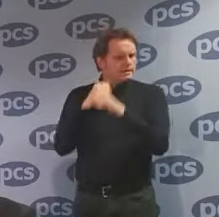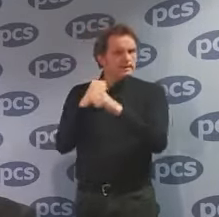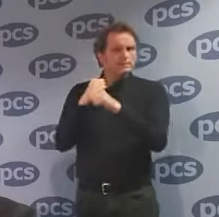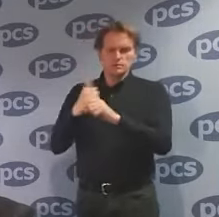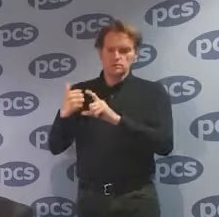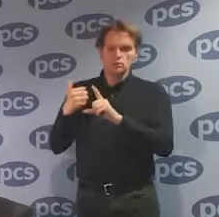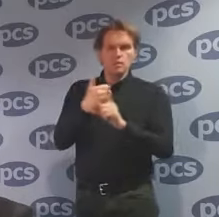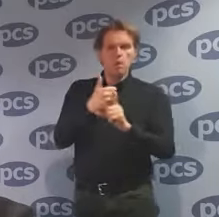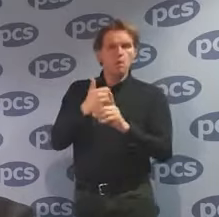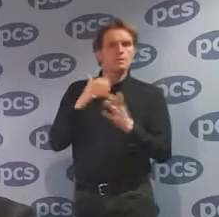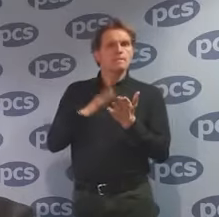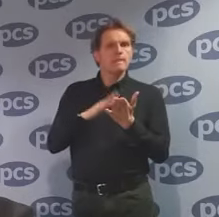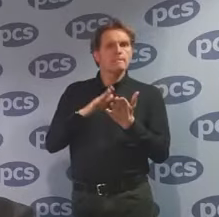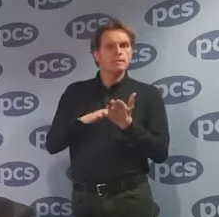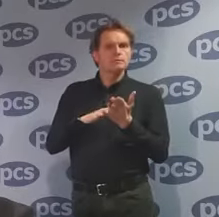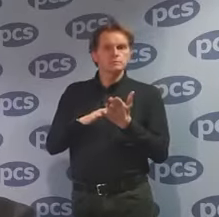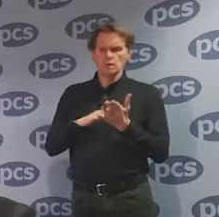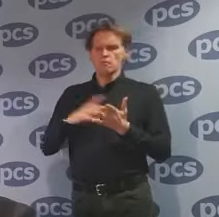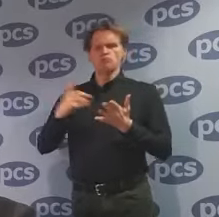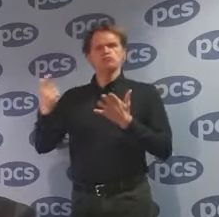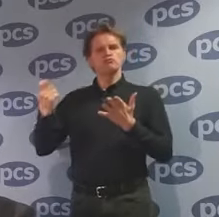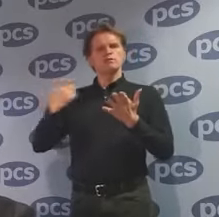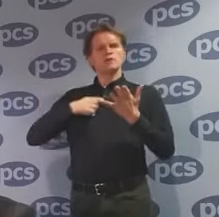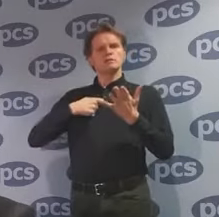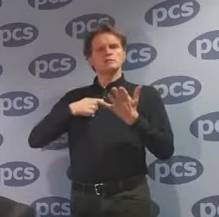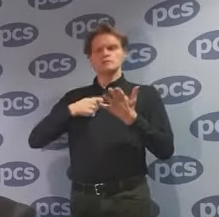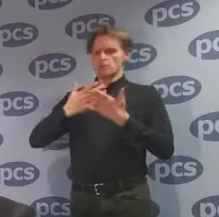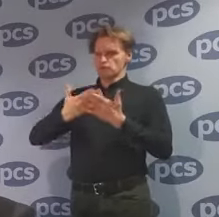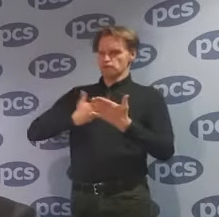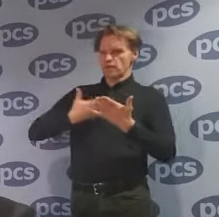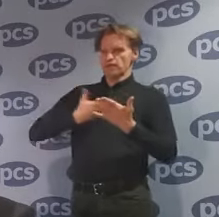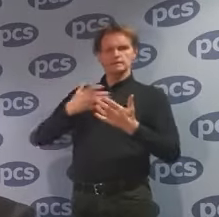defend their redundancy rights we are in those negotiations with unions who are